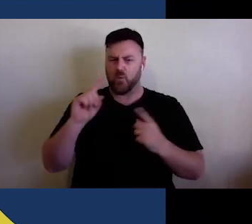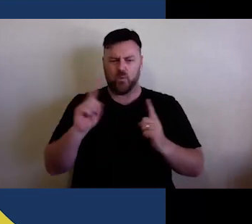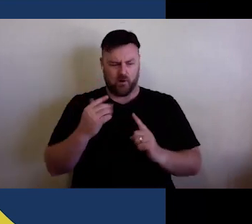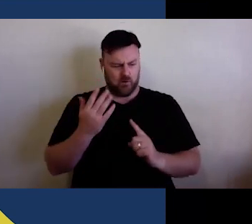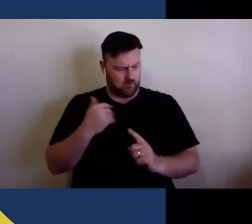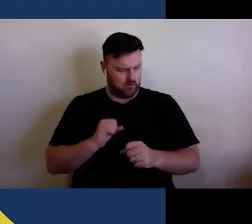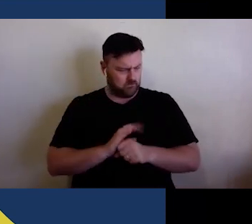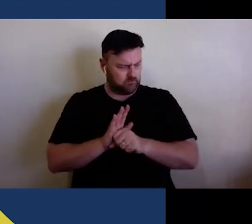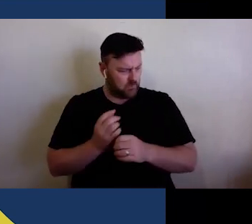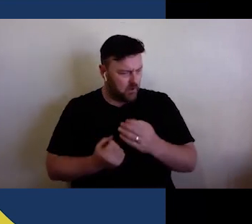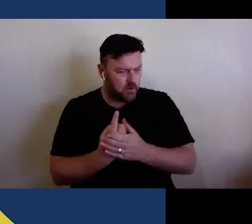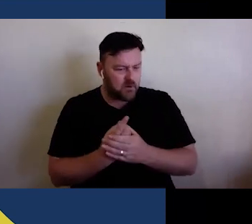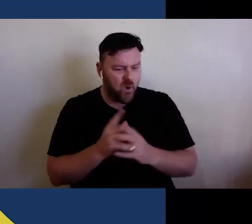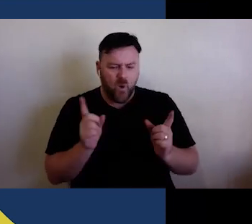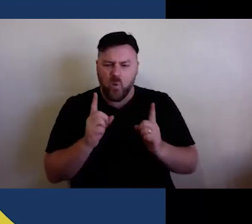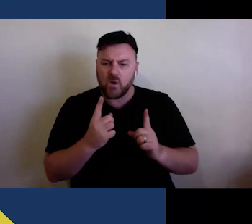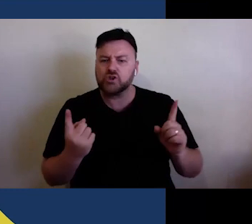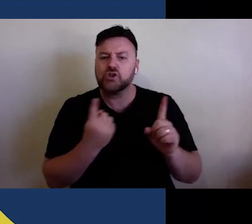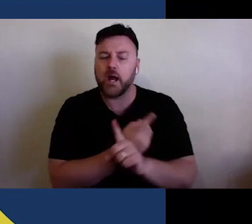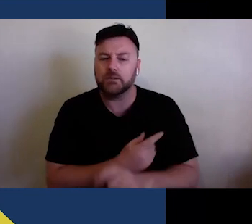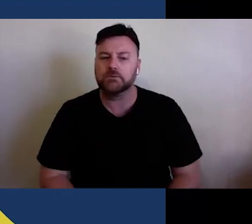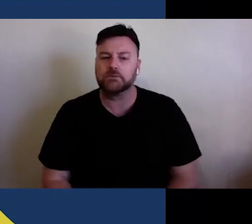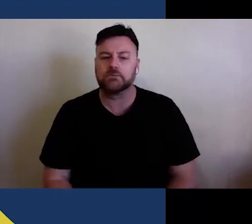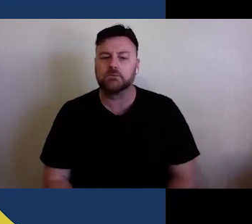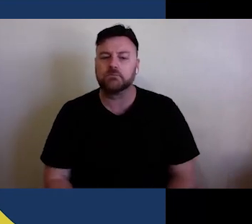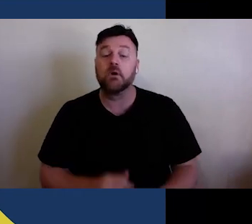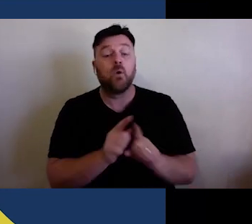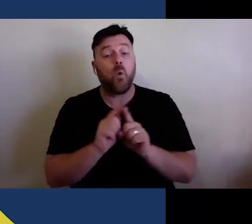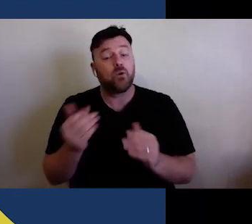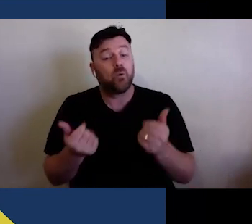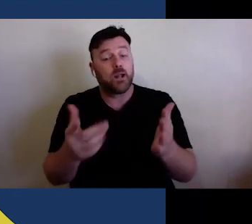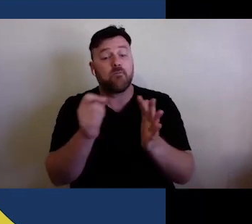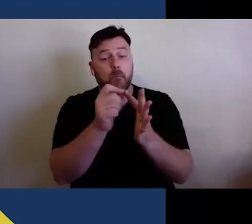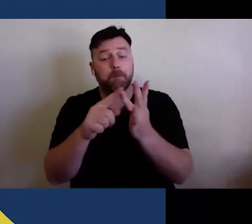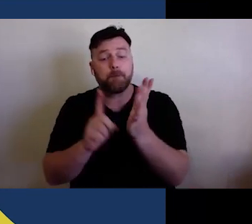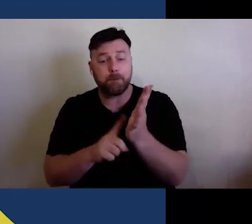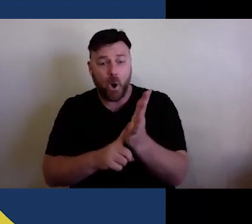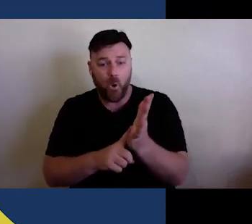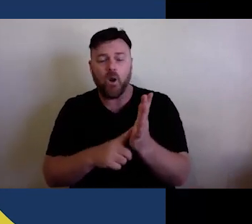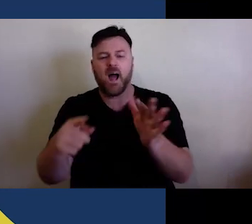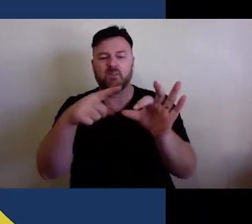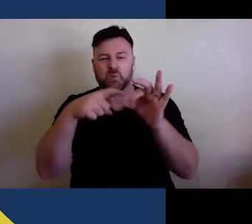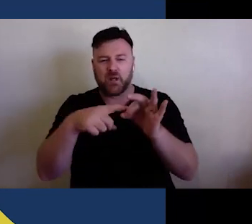poll which we'll explain shortly. Should you wish to. And by sharing any interesting online platforms or channels you're currently using